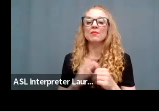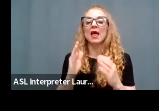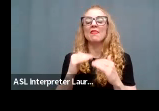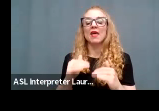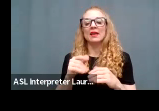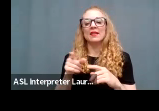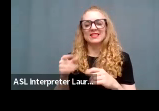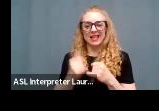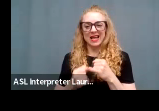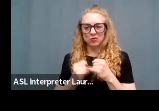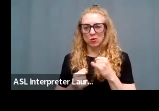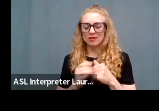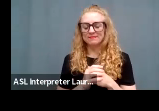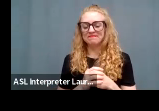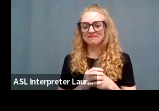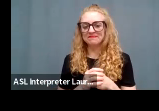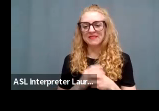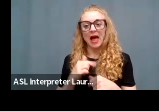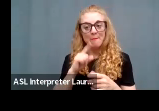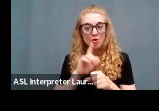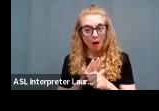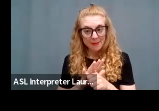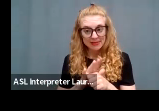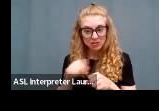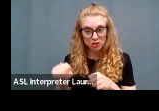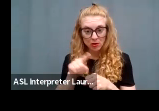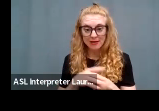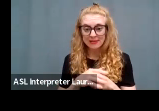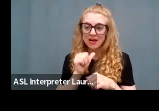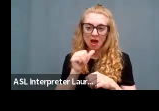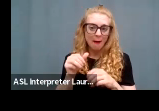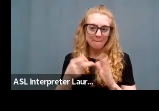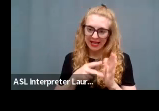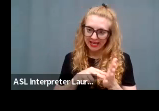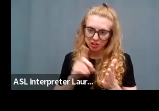this last one I promise you guys that did not do this intentionally this last of the classic